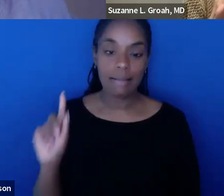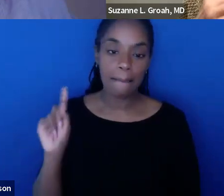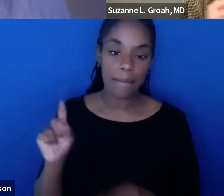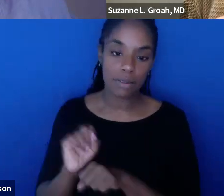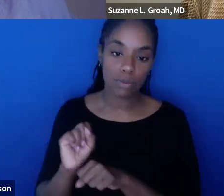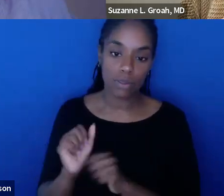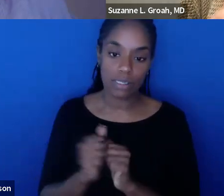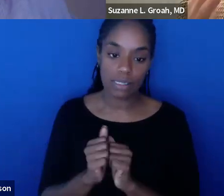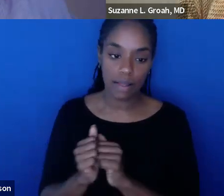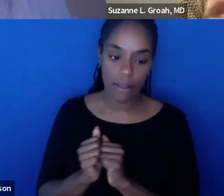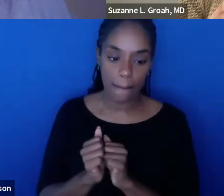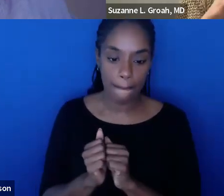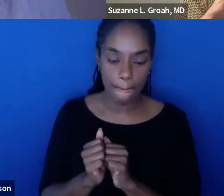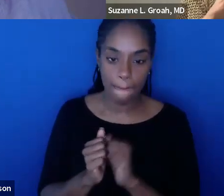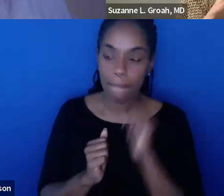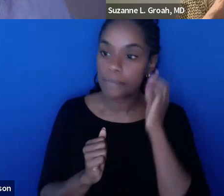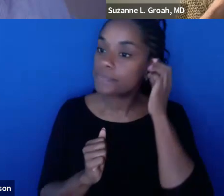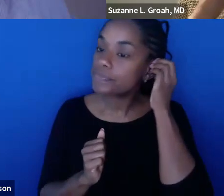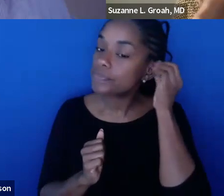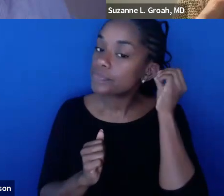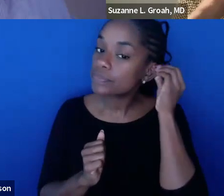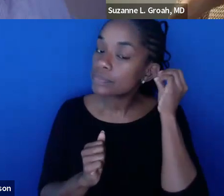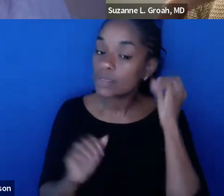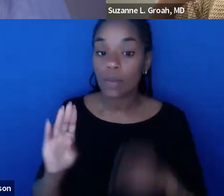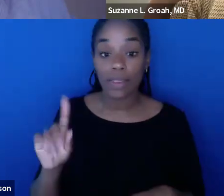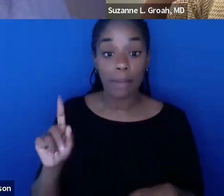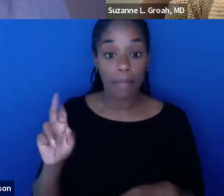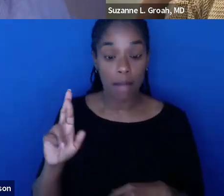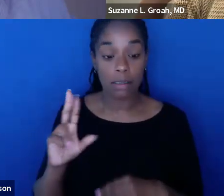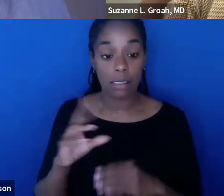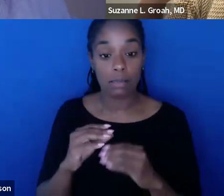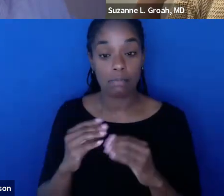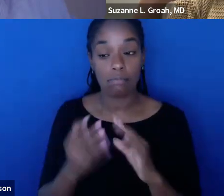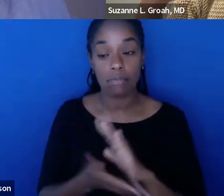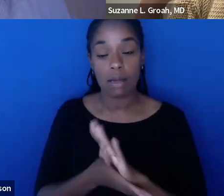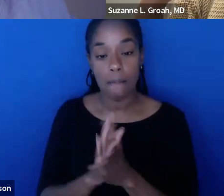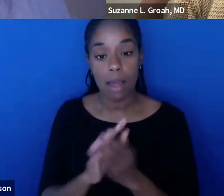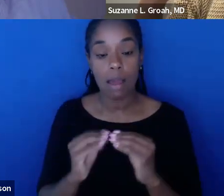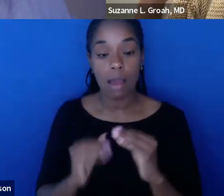When the bladder is filling with urine, the bladder needs to relax and stretch out, not contract, right?